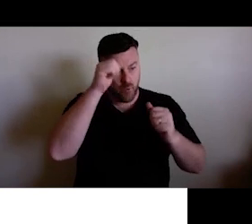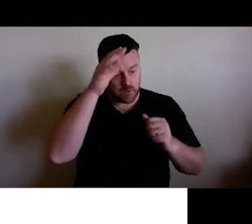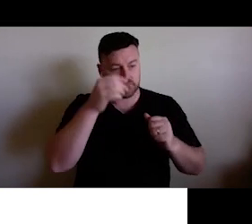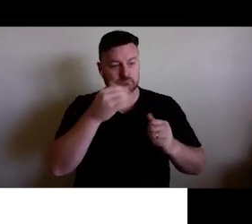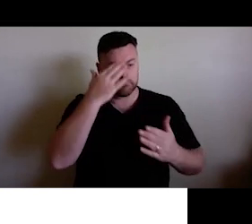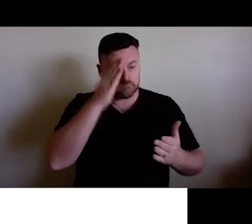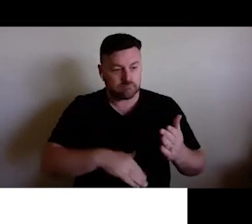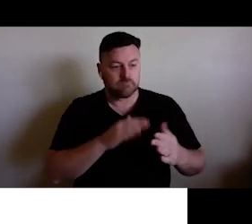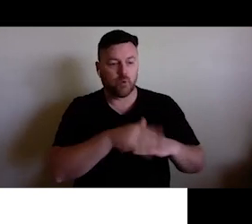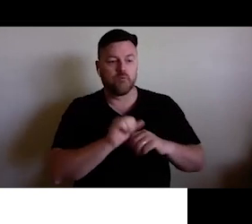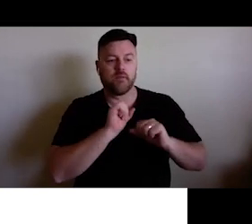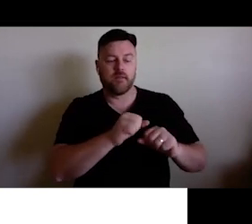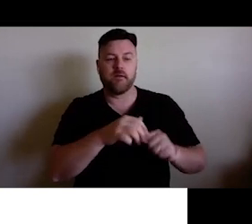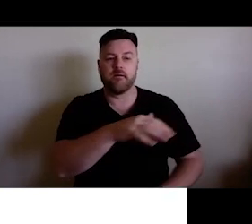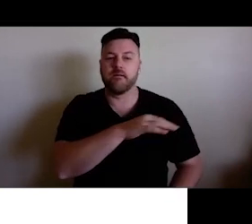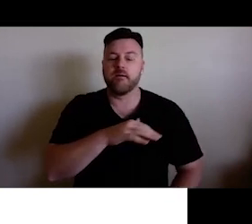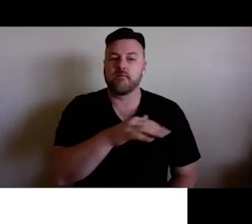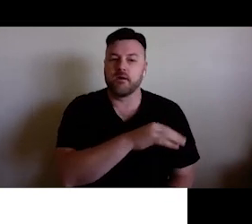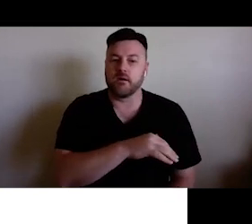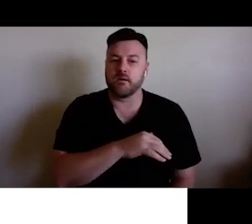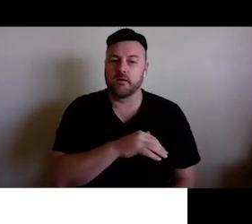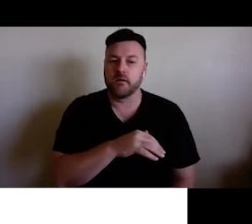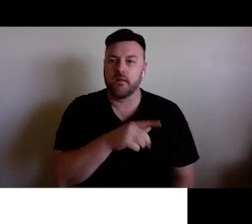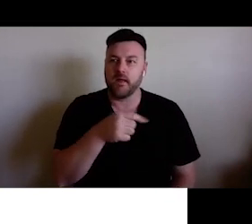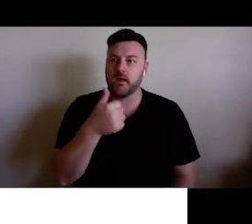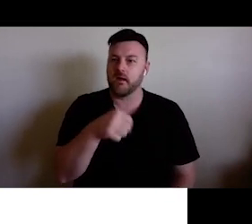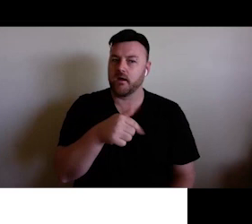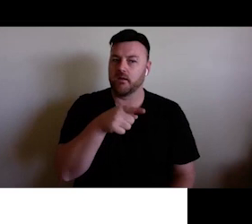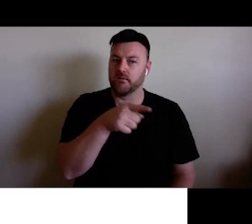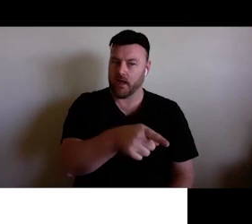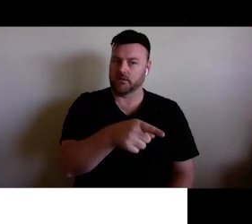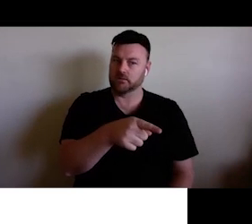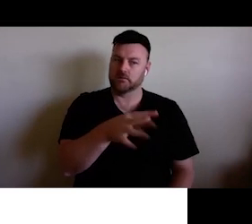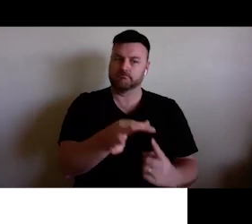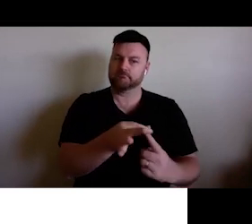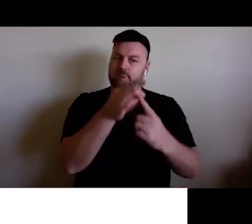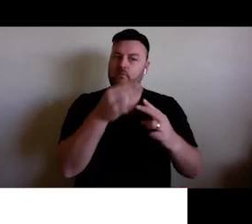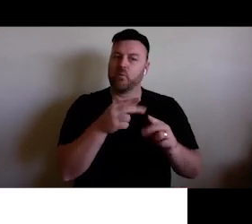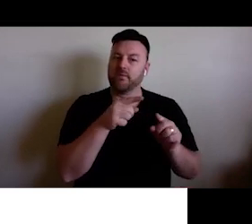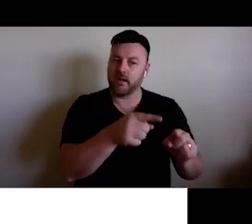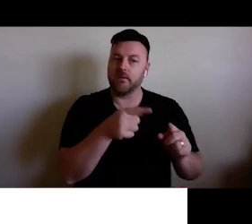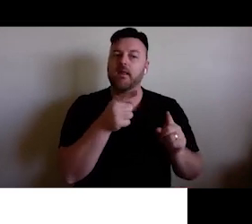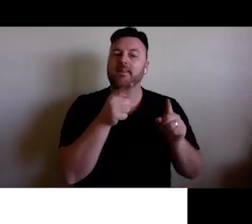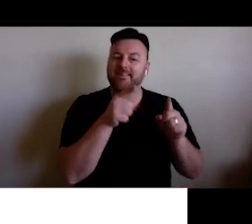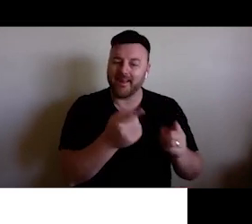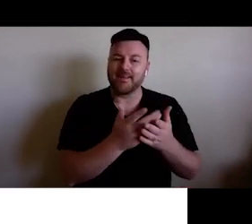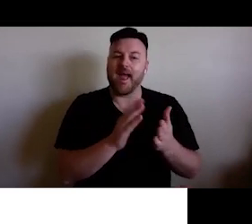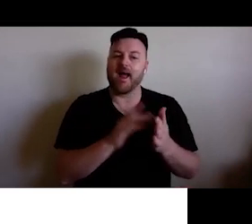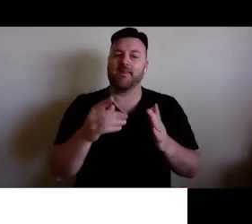why they existed, they then developed a series of models that took Annaiance. They actually had a free transaction with them into a